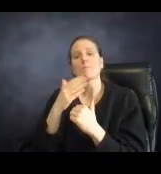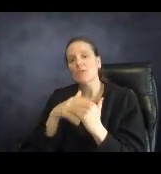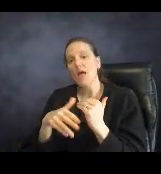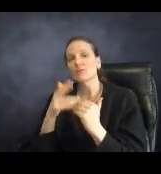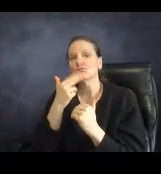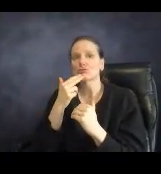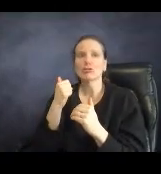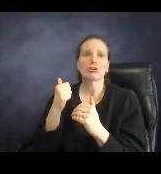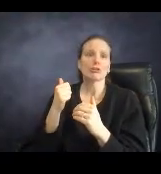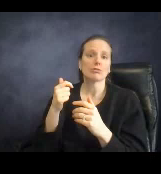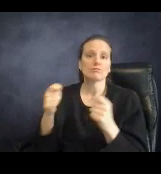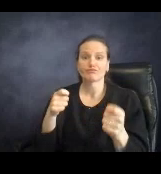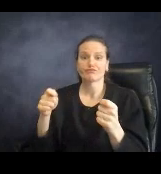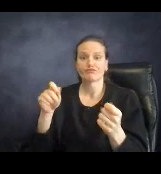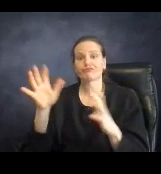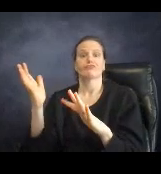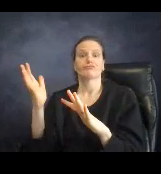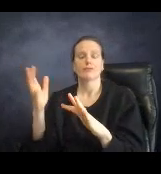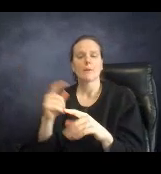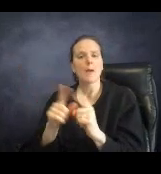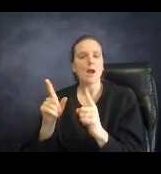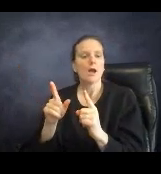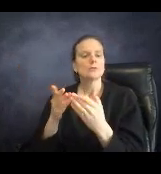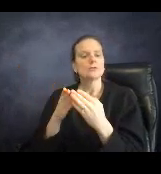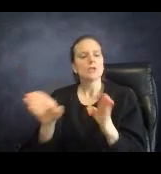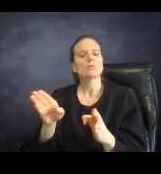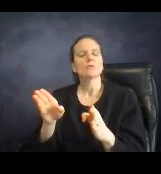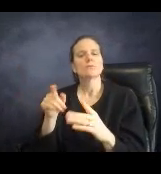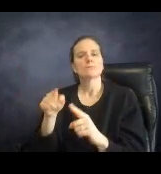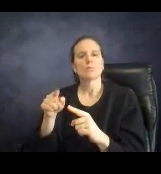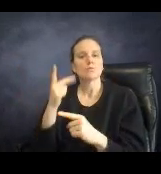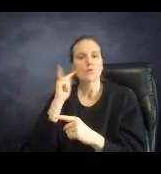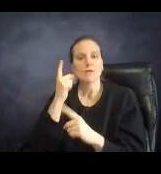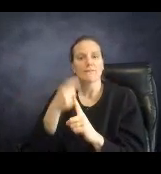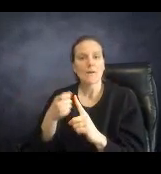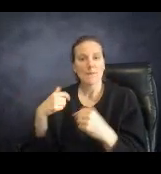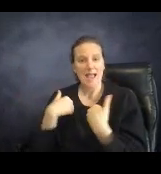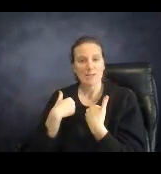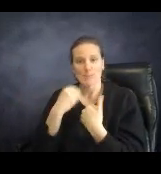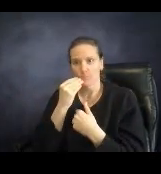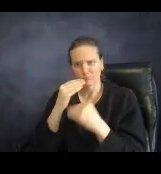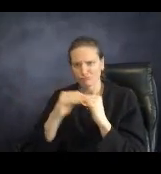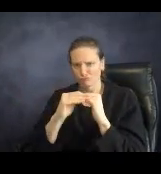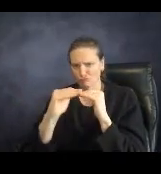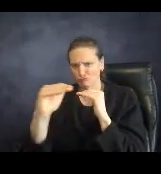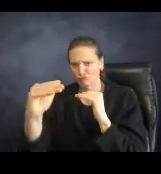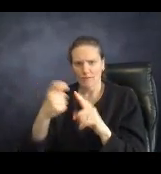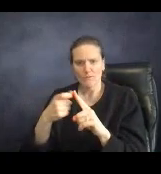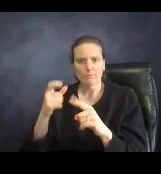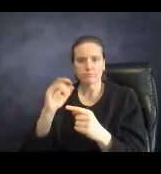But in general, concentrated protein from animal foods are one of the most stabilizing foods for blood sugar dysregulation. So that's why it's so important.